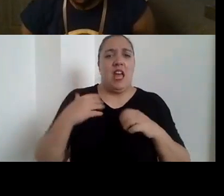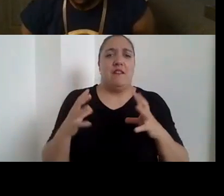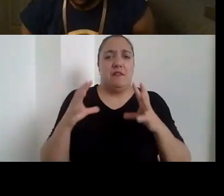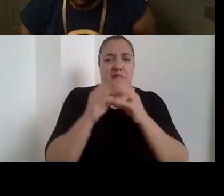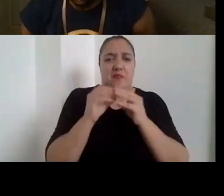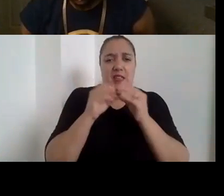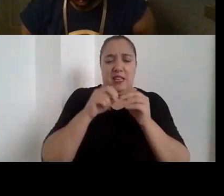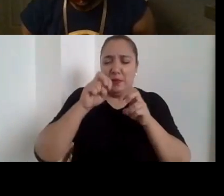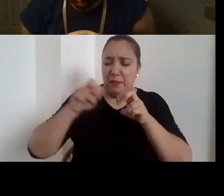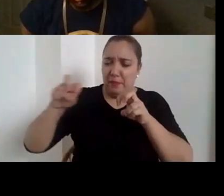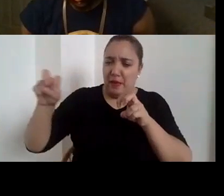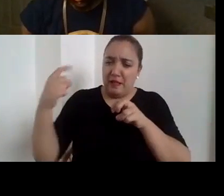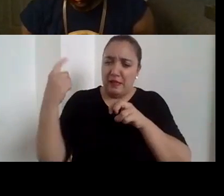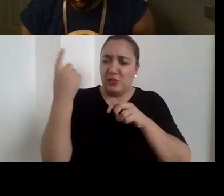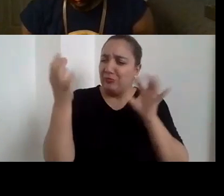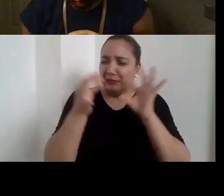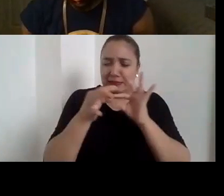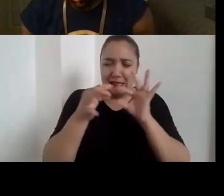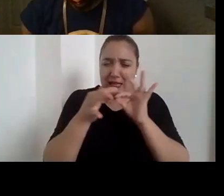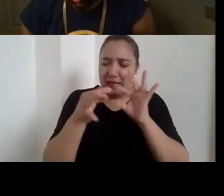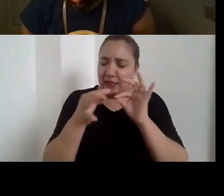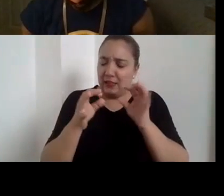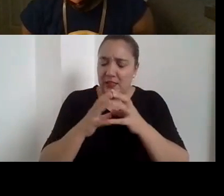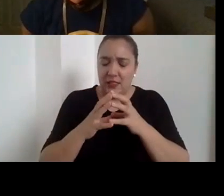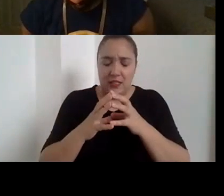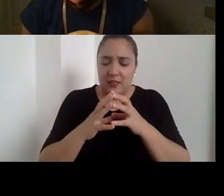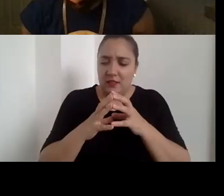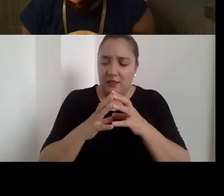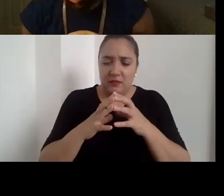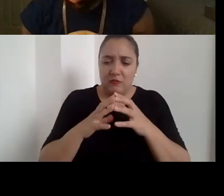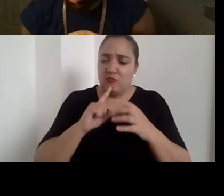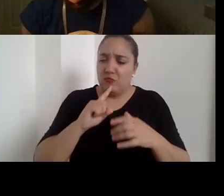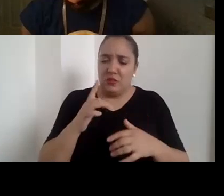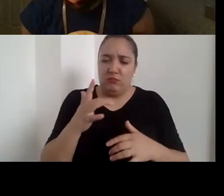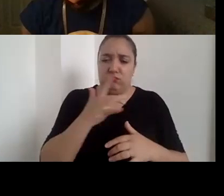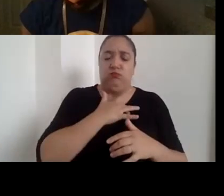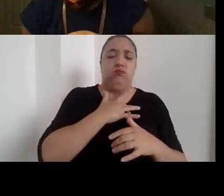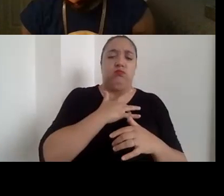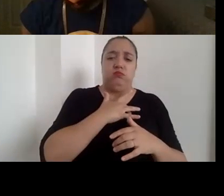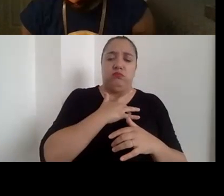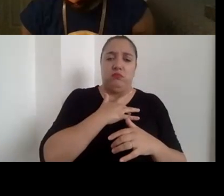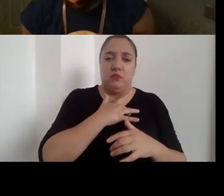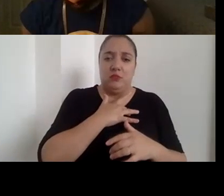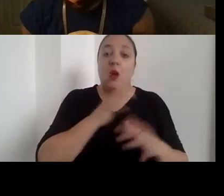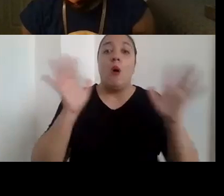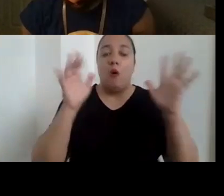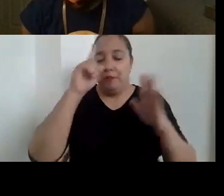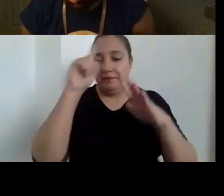it but it really really struck me -- oh, this is what it